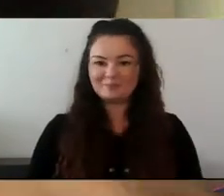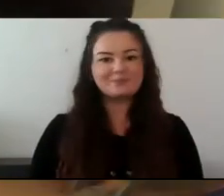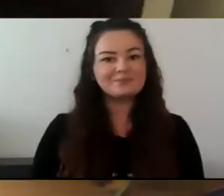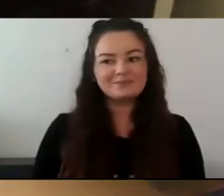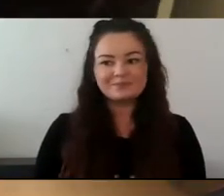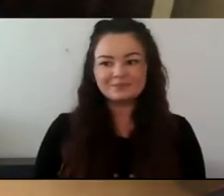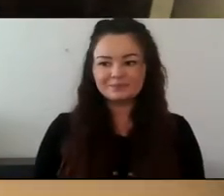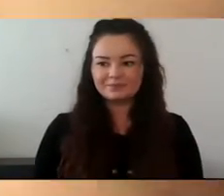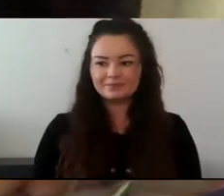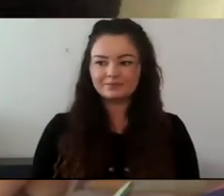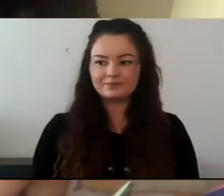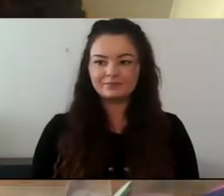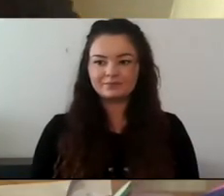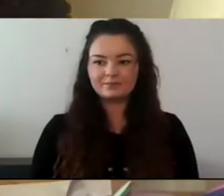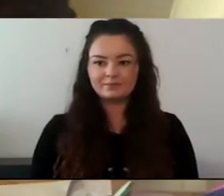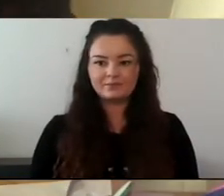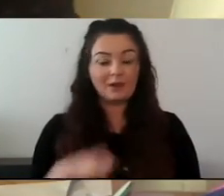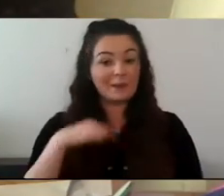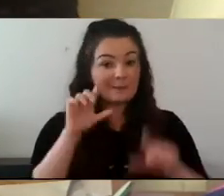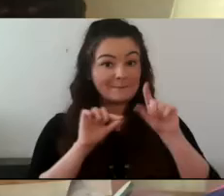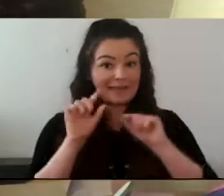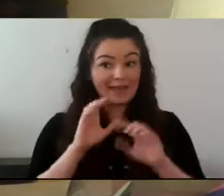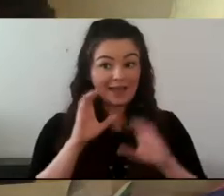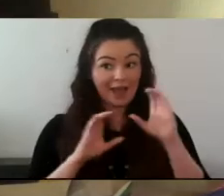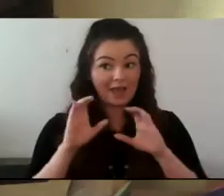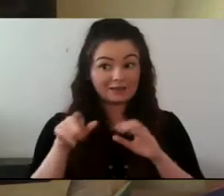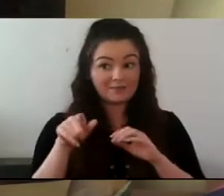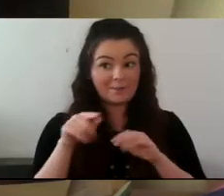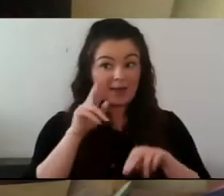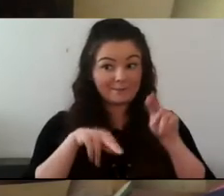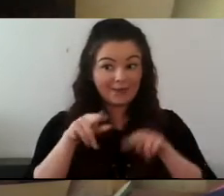And I'm going to choose some colours from my acrylic paint. I've got